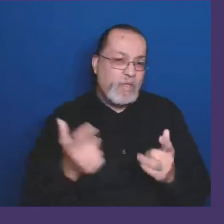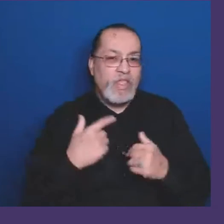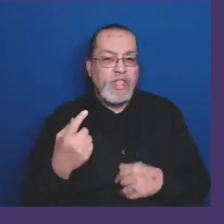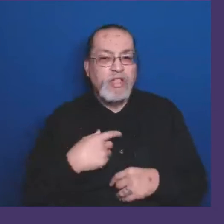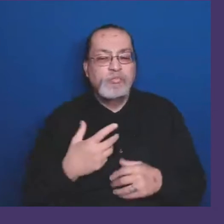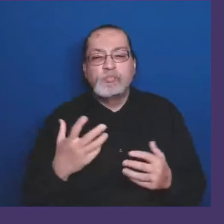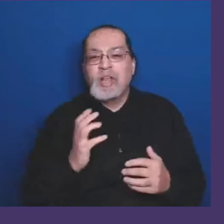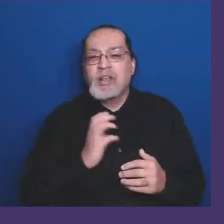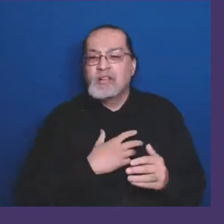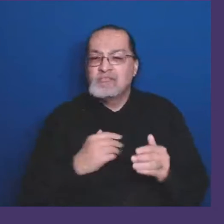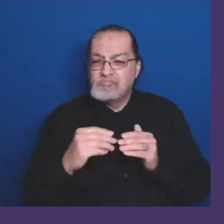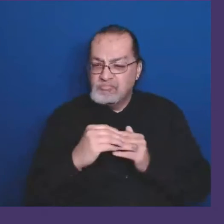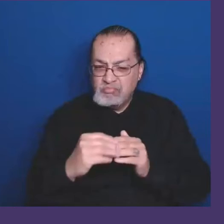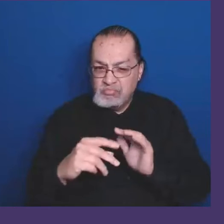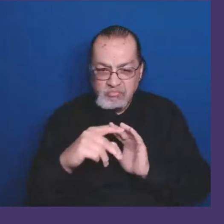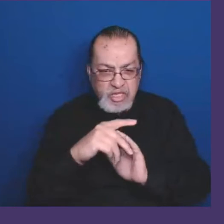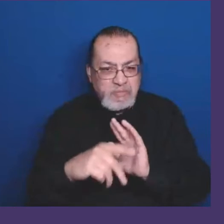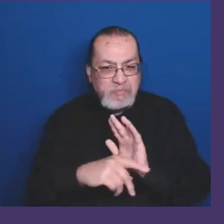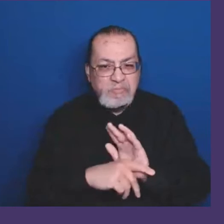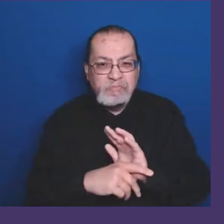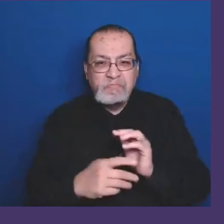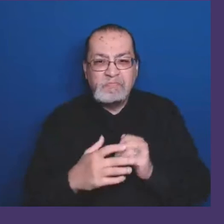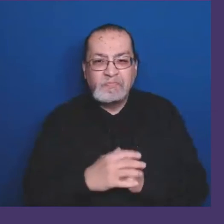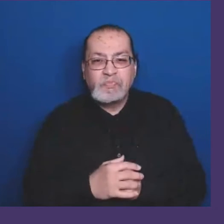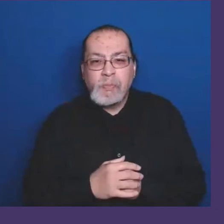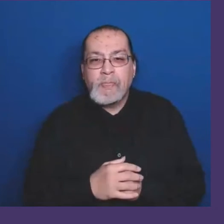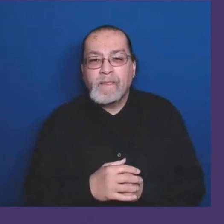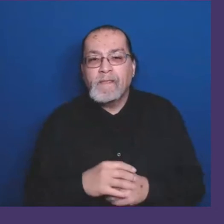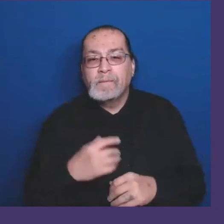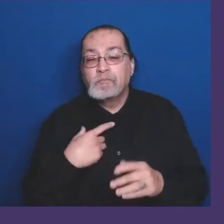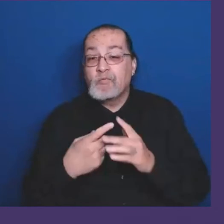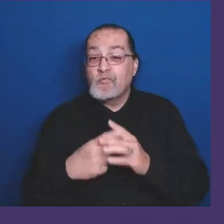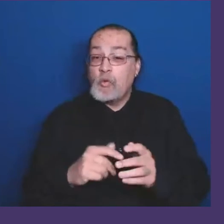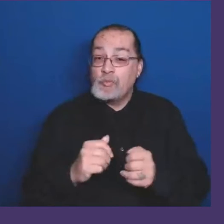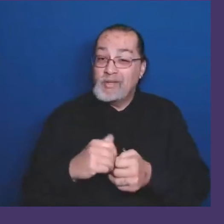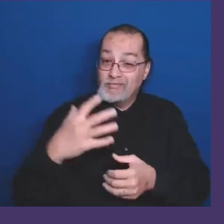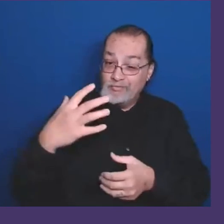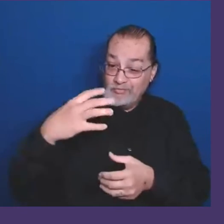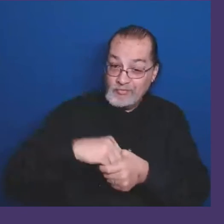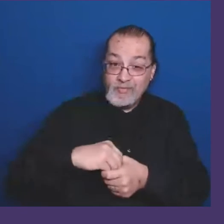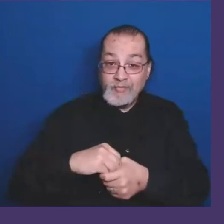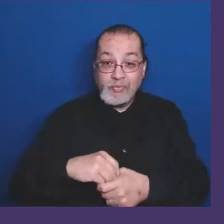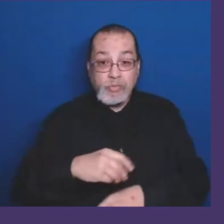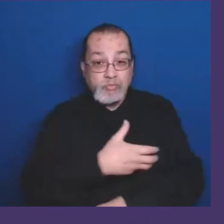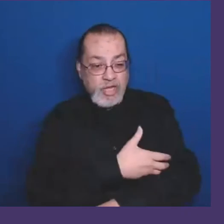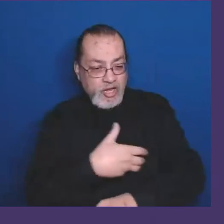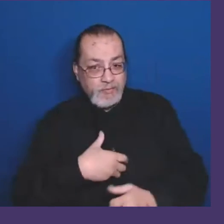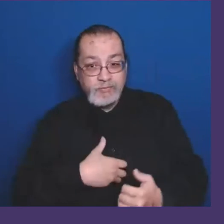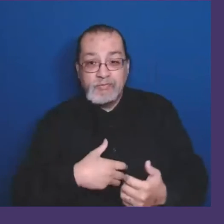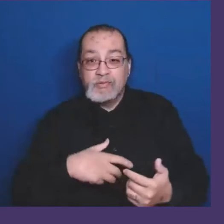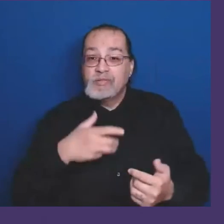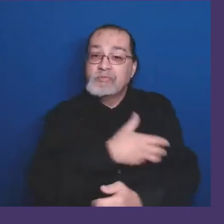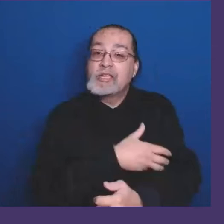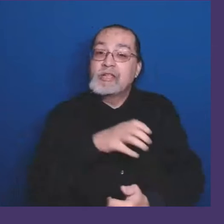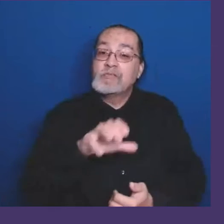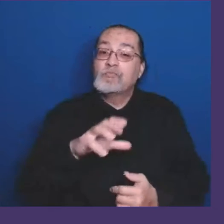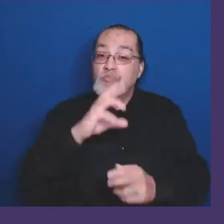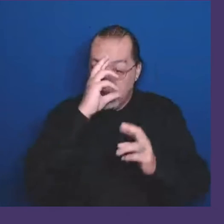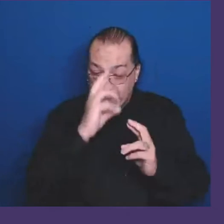We start with inclusion, empowerment, and respect. Inclusion. We design for the people.